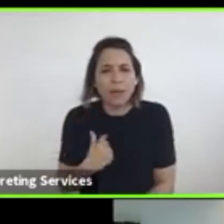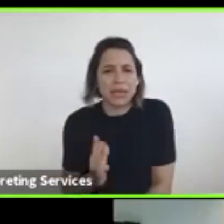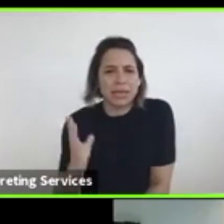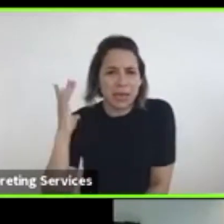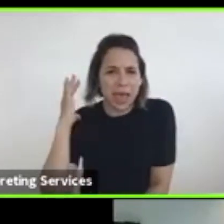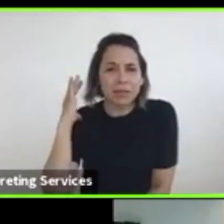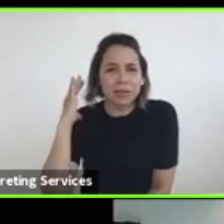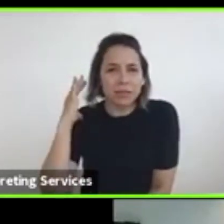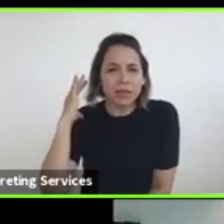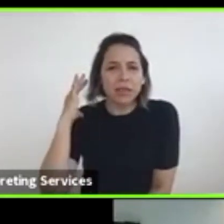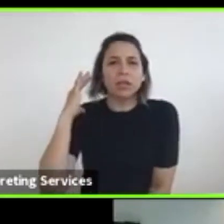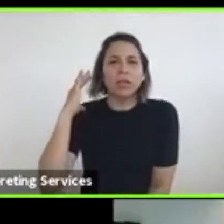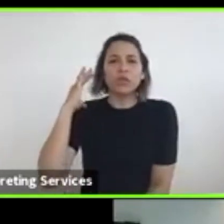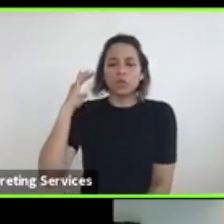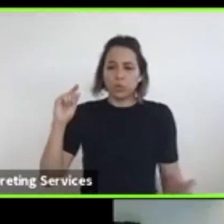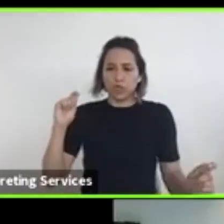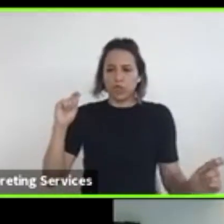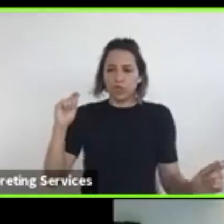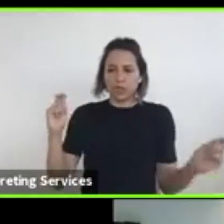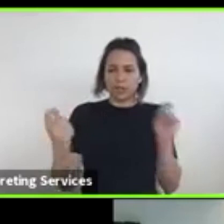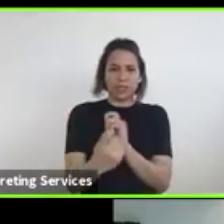IT. SO, YOU KNOW, WE HAVE A